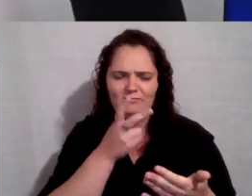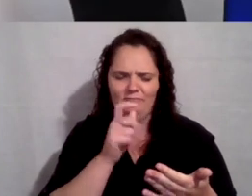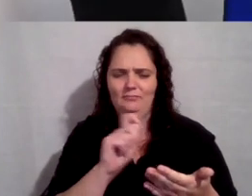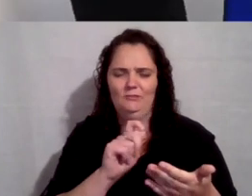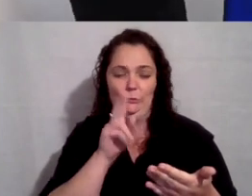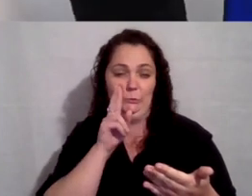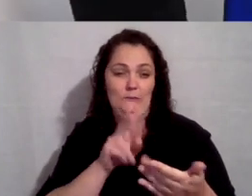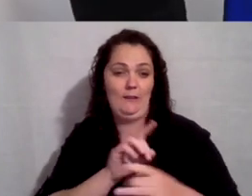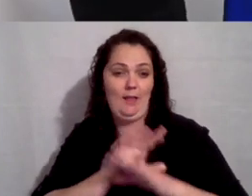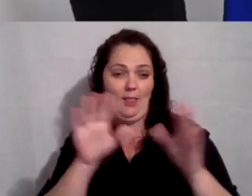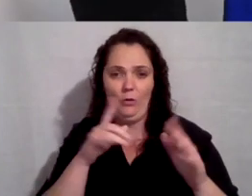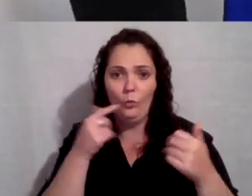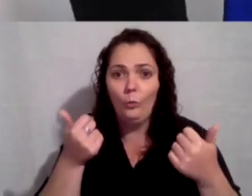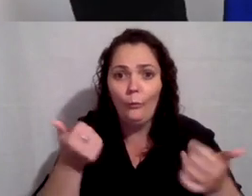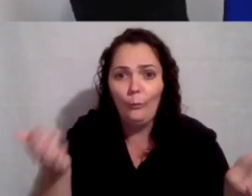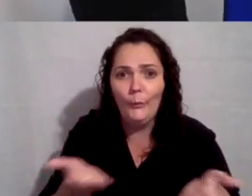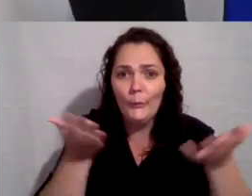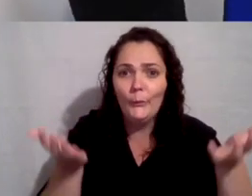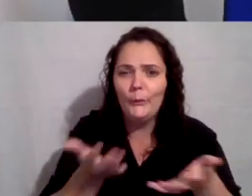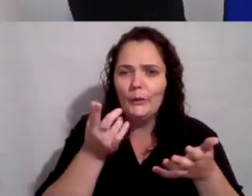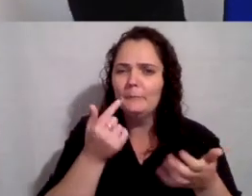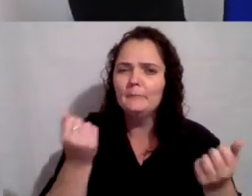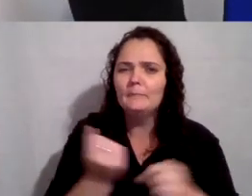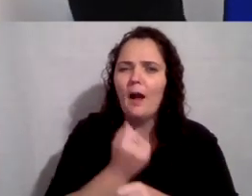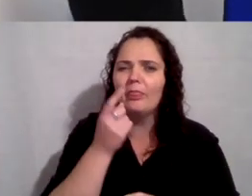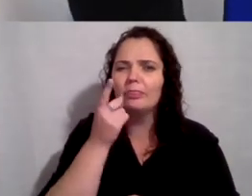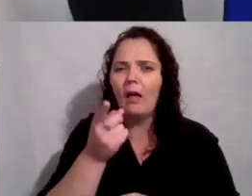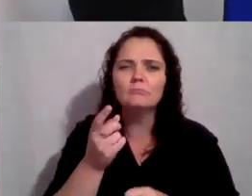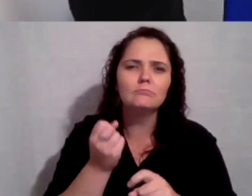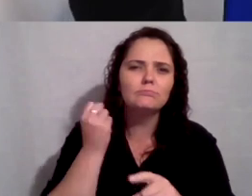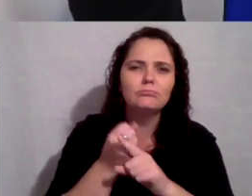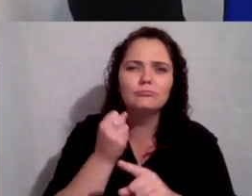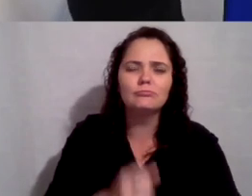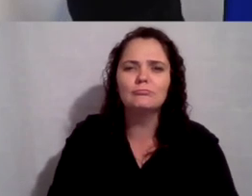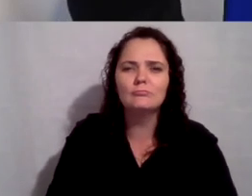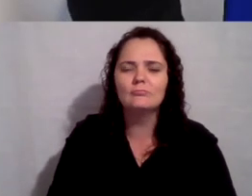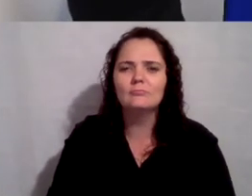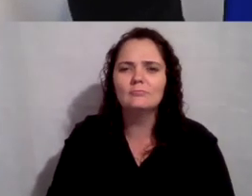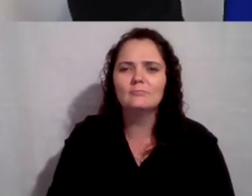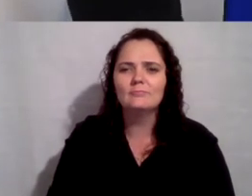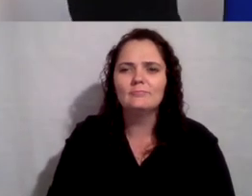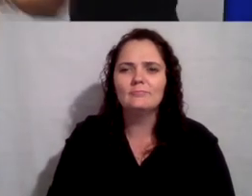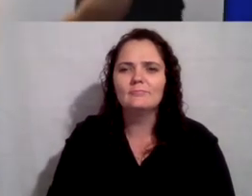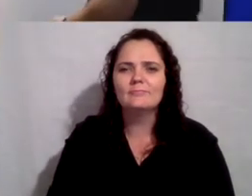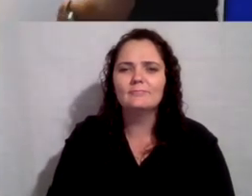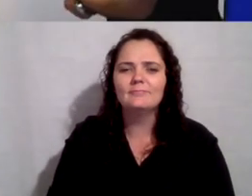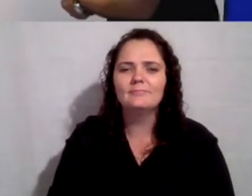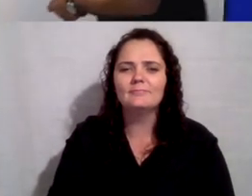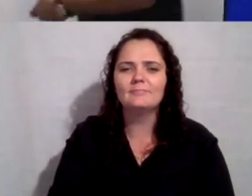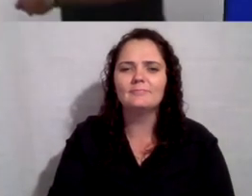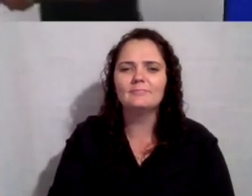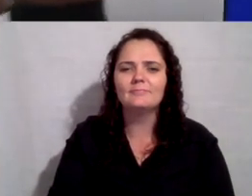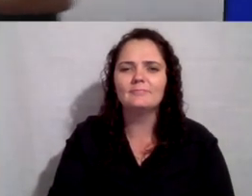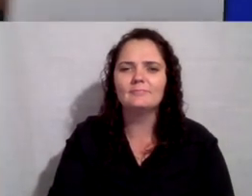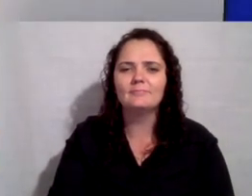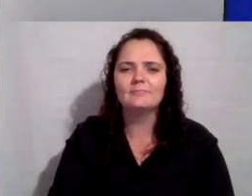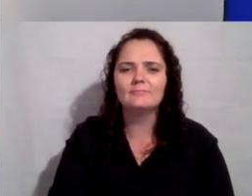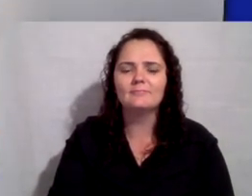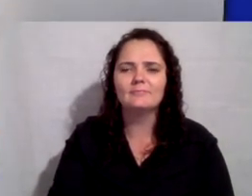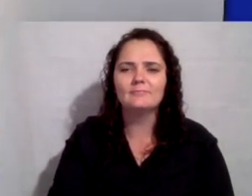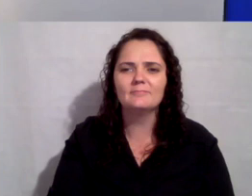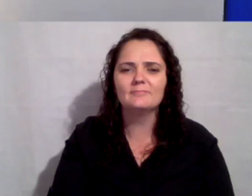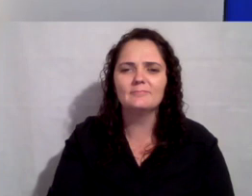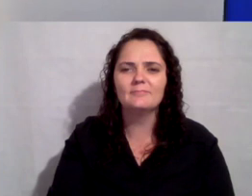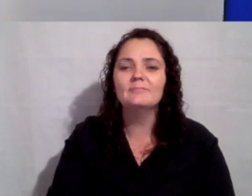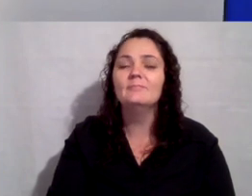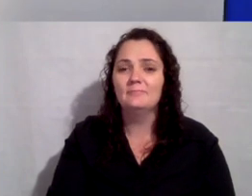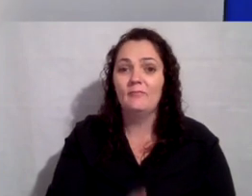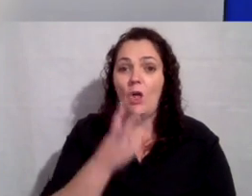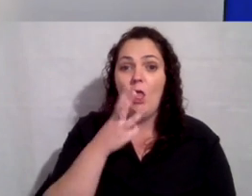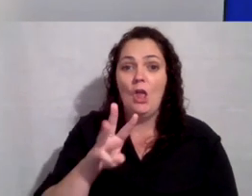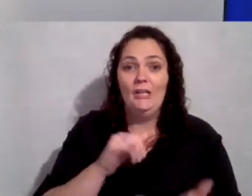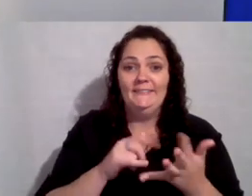drawing really sing Alright I'm going to give you all 30